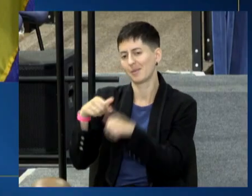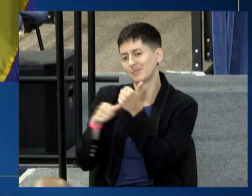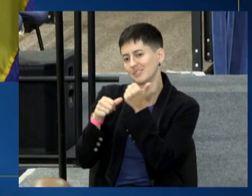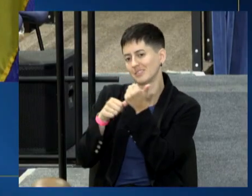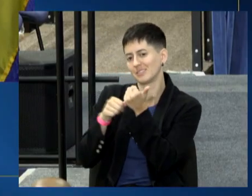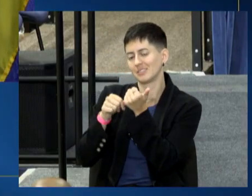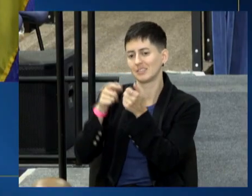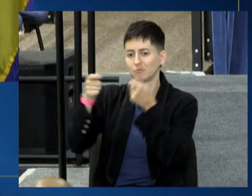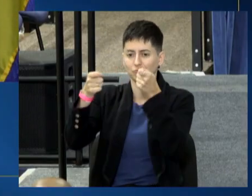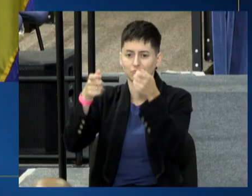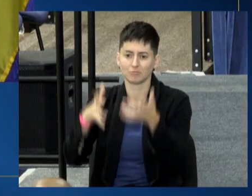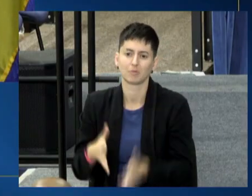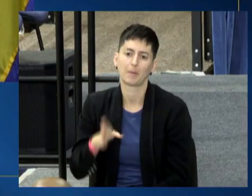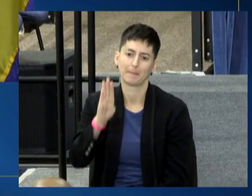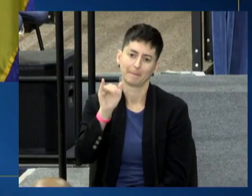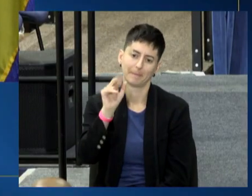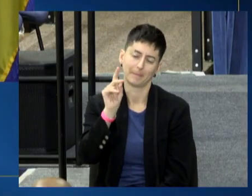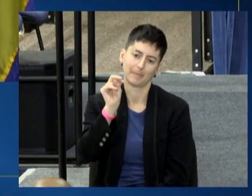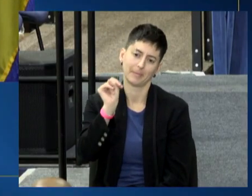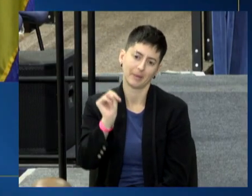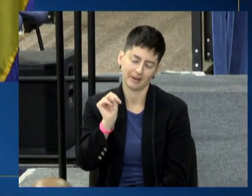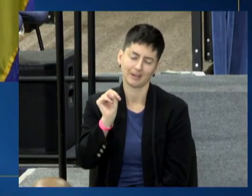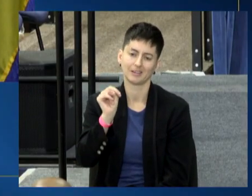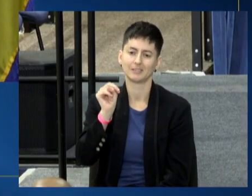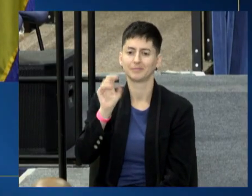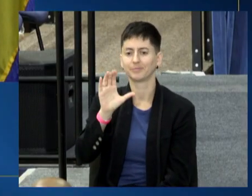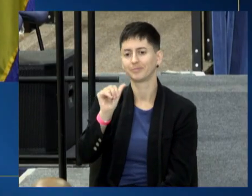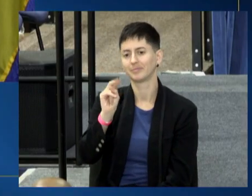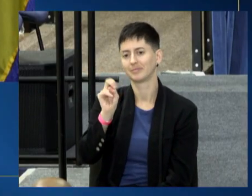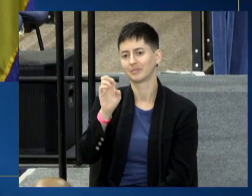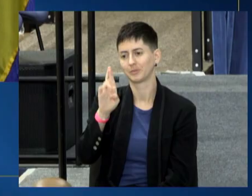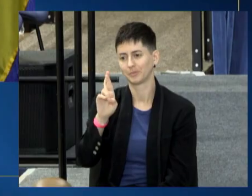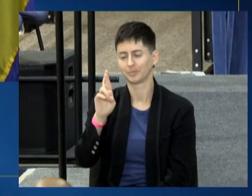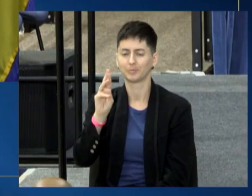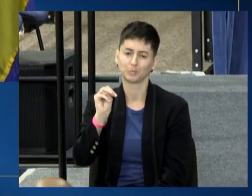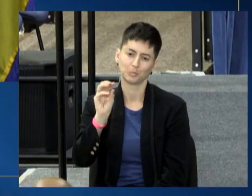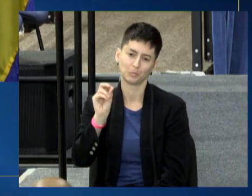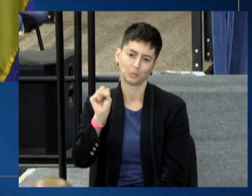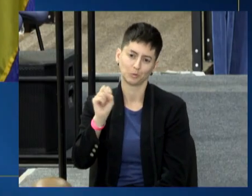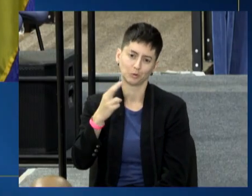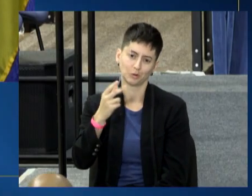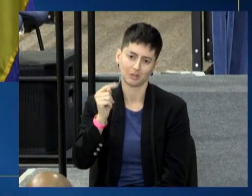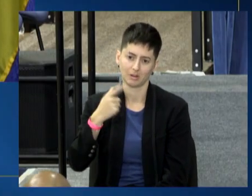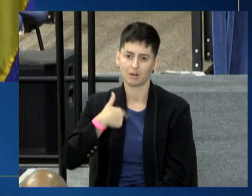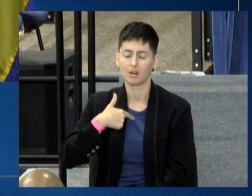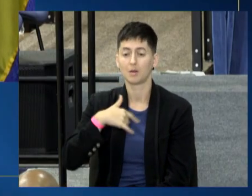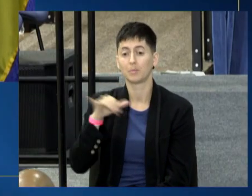where I work for the Biden Cancer Moonshot. But I'm also a medical oncologist and a hematologist.